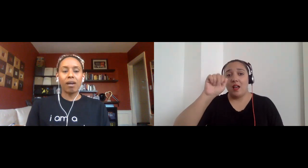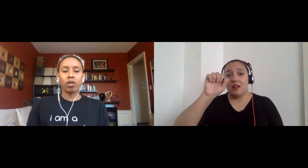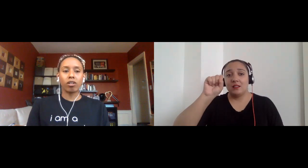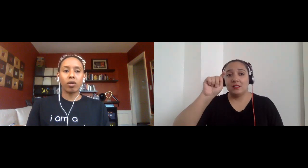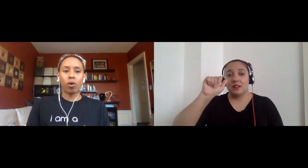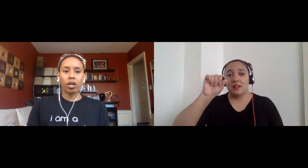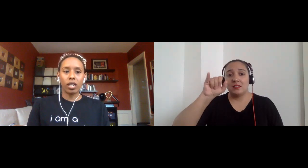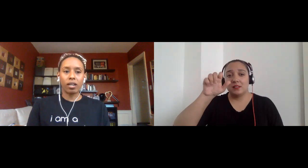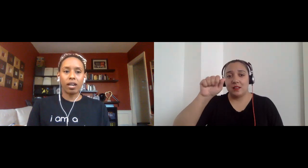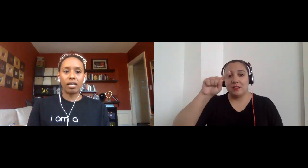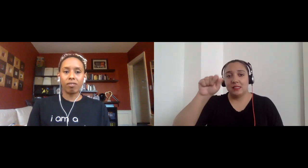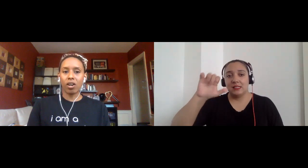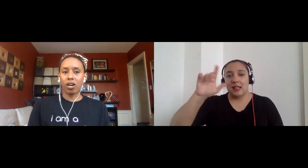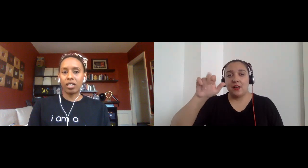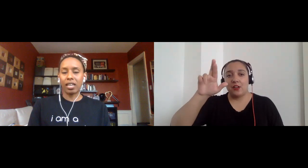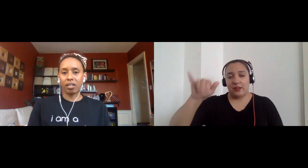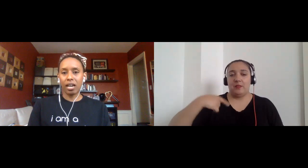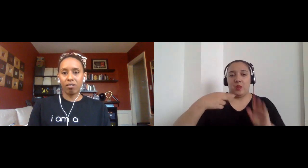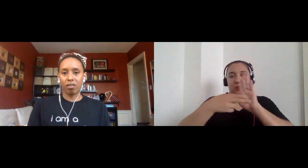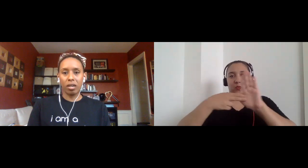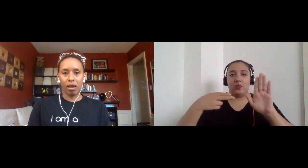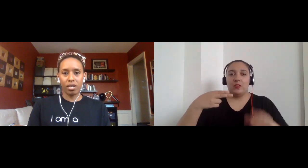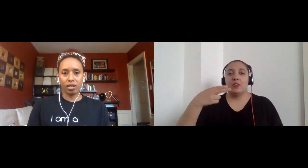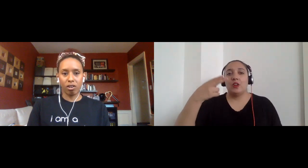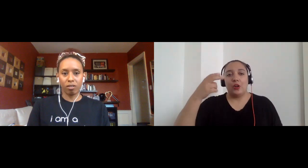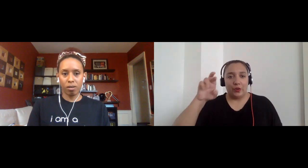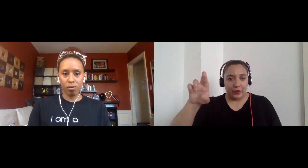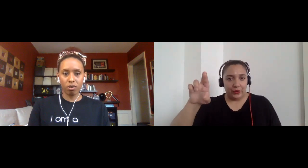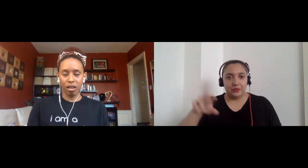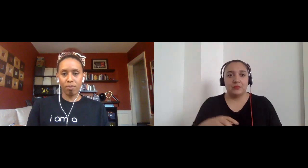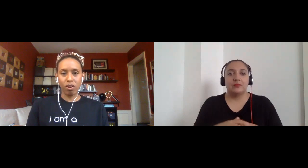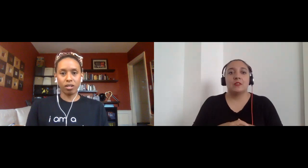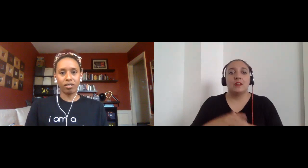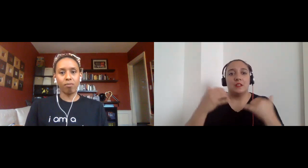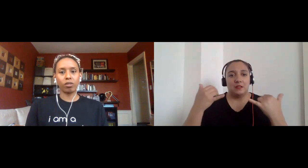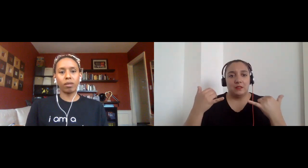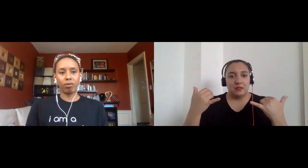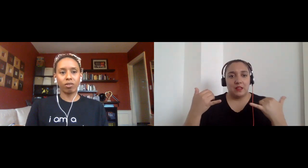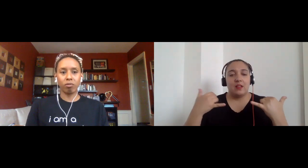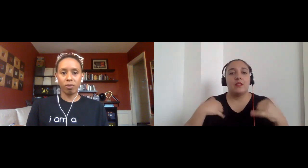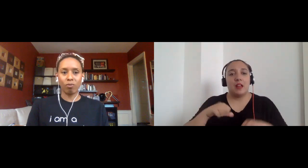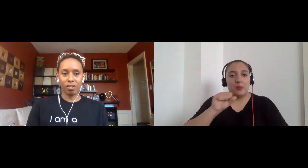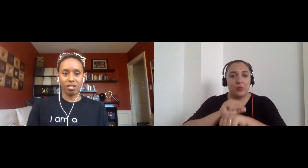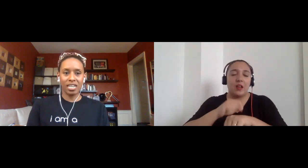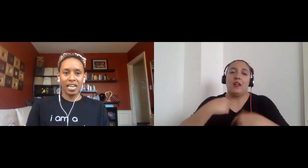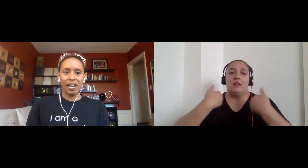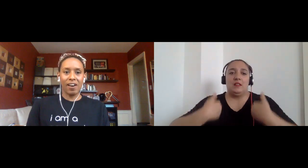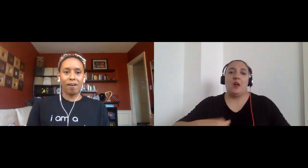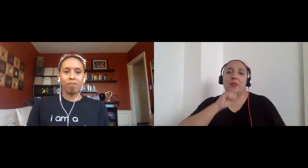I'm currently working and living on the land of the Lenape and Canarsie people I'm a nondisabled black Peruvian woman.